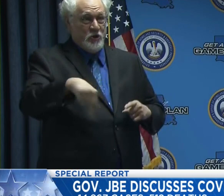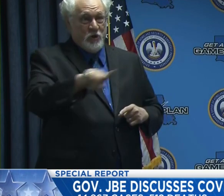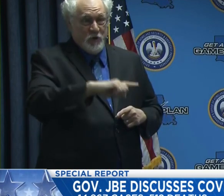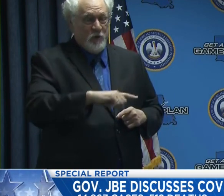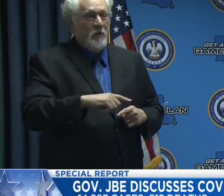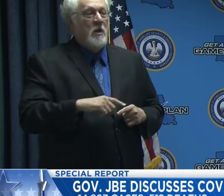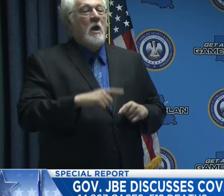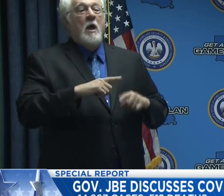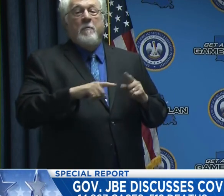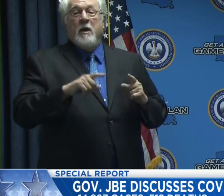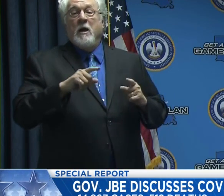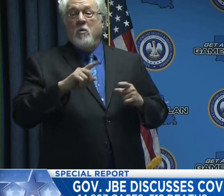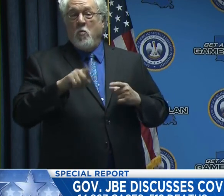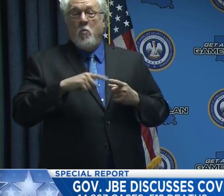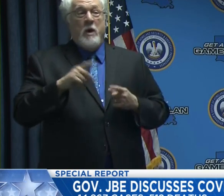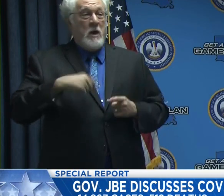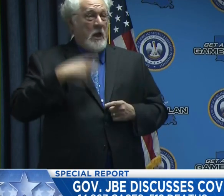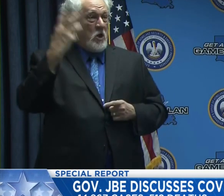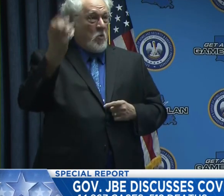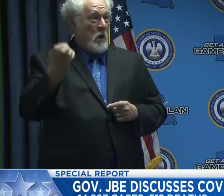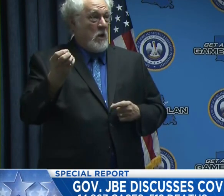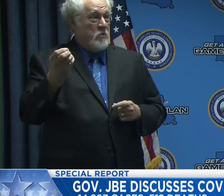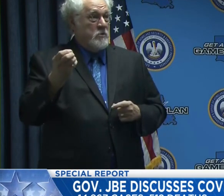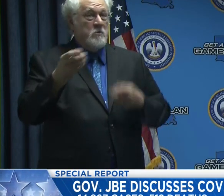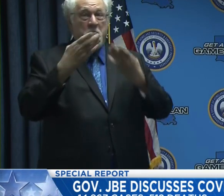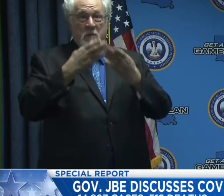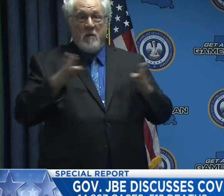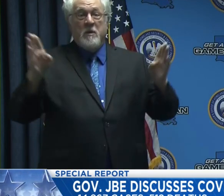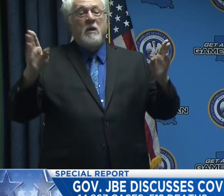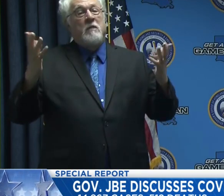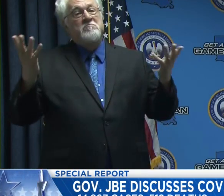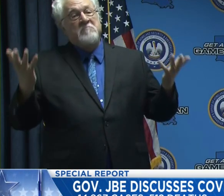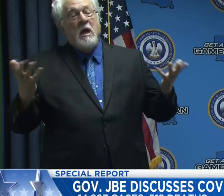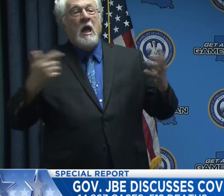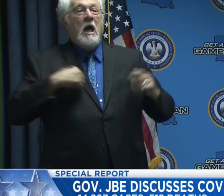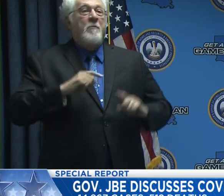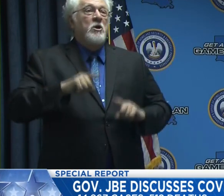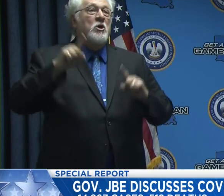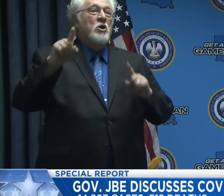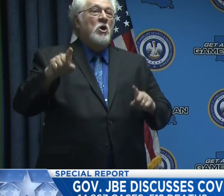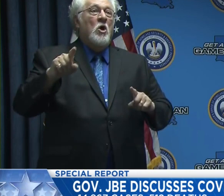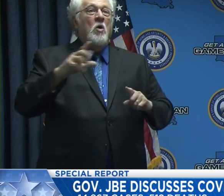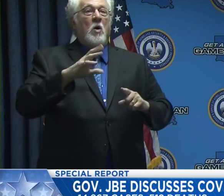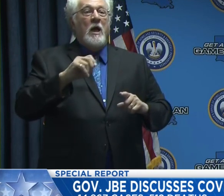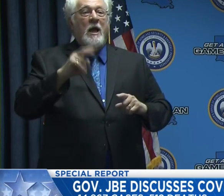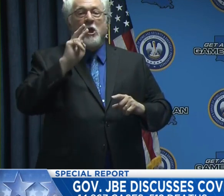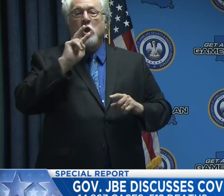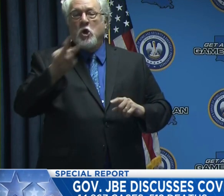I APPRECIATE THAT. OBVIOUSLY I'M IN THE HOSPITAL CURRENTLY WALKER A MASK BECAUSE